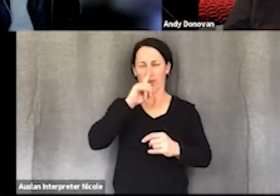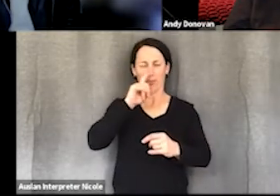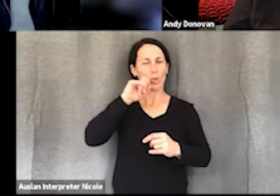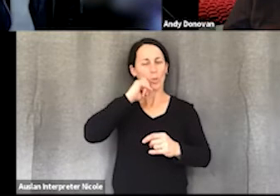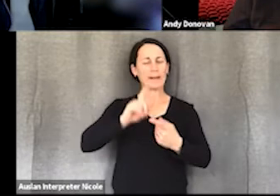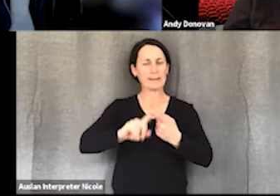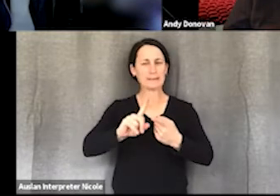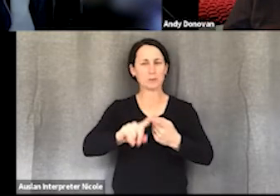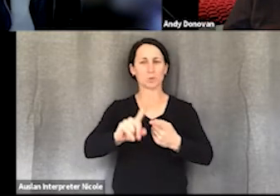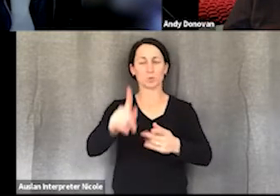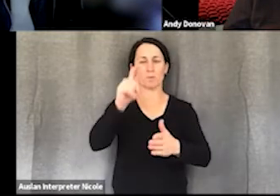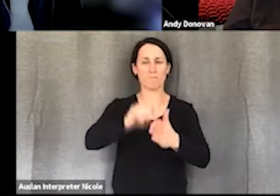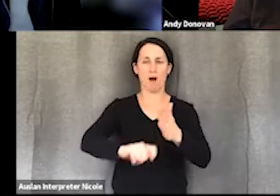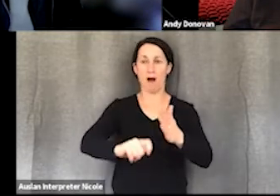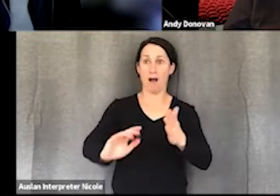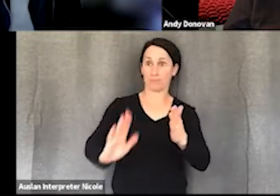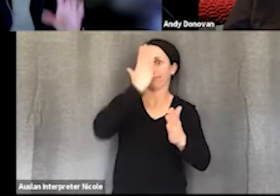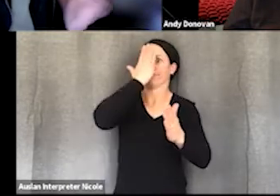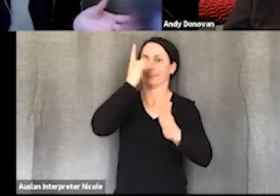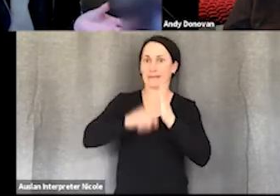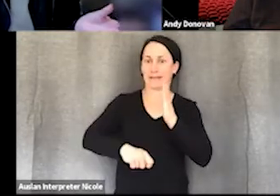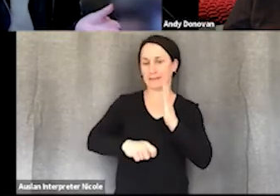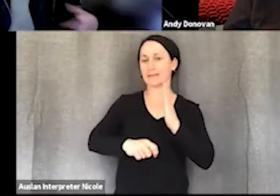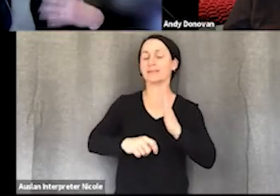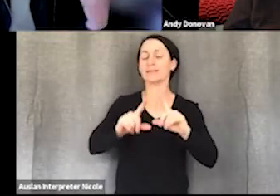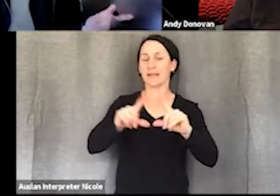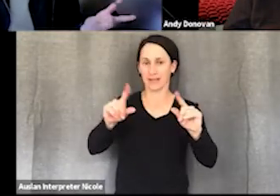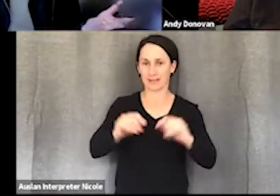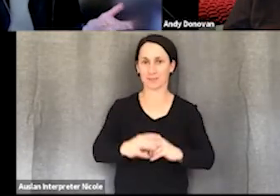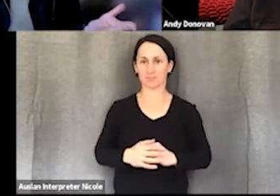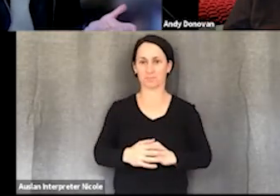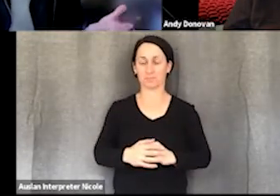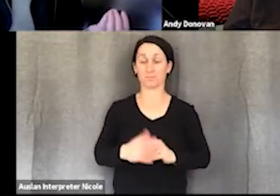So, certainly in terms of the we are seeing things like this. "I have delayed purchasing